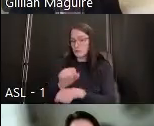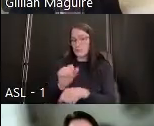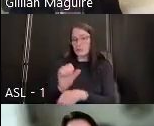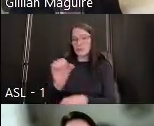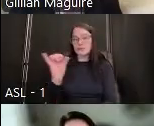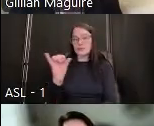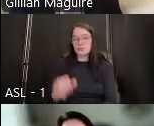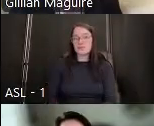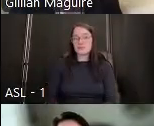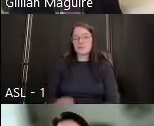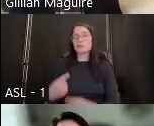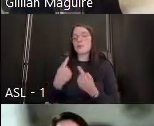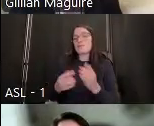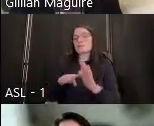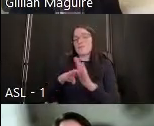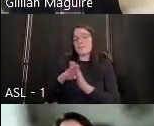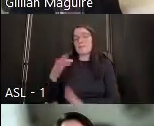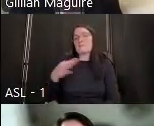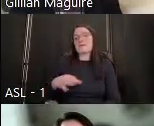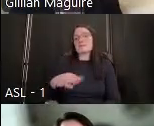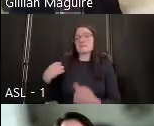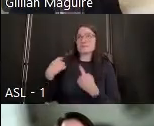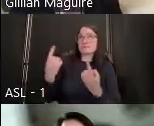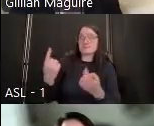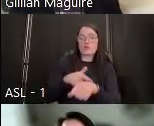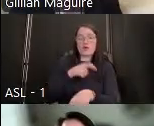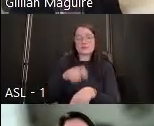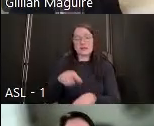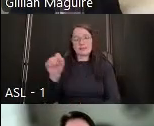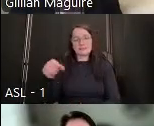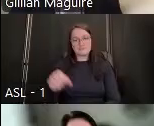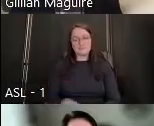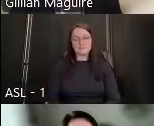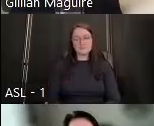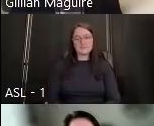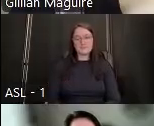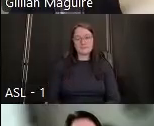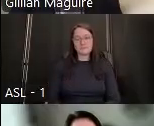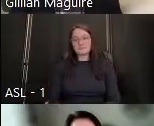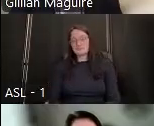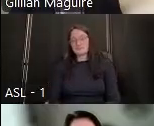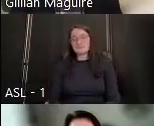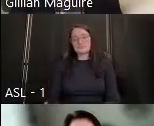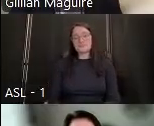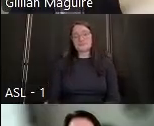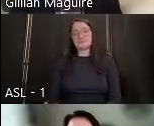development for a long time. Um, and we have shared information with CBRE,